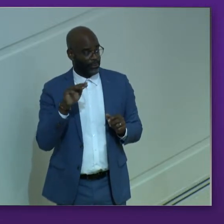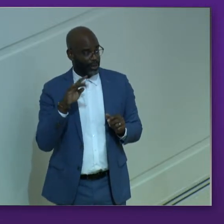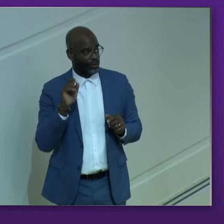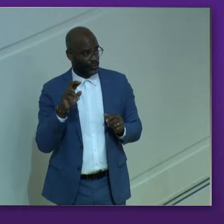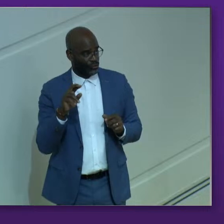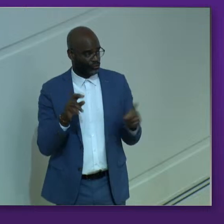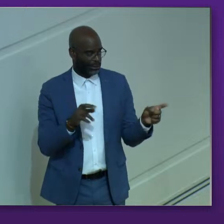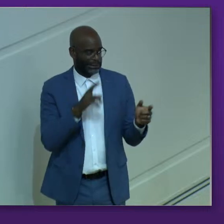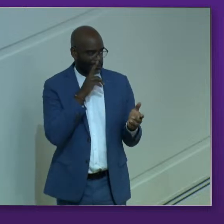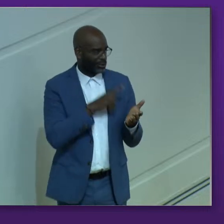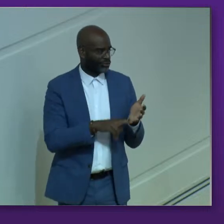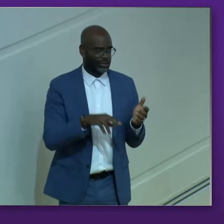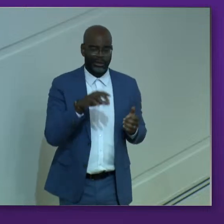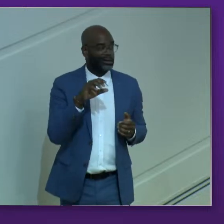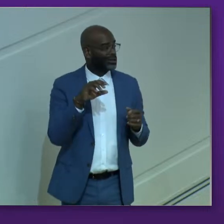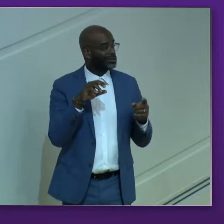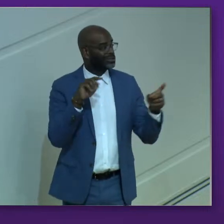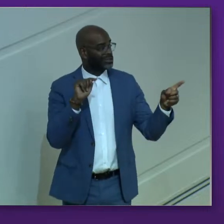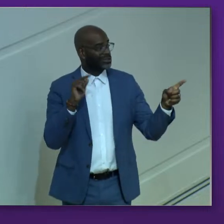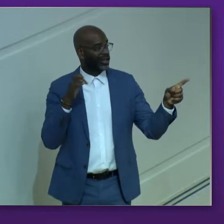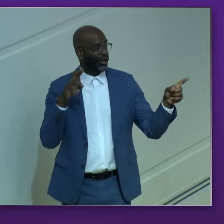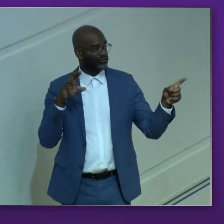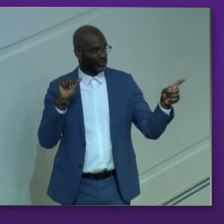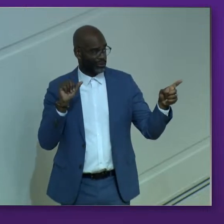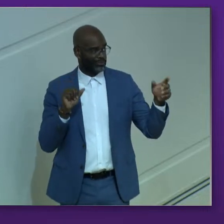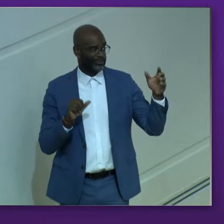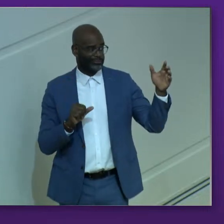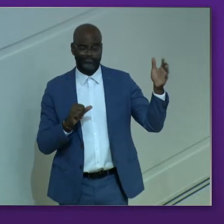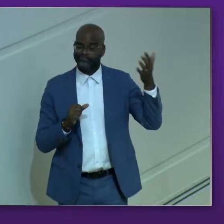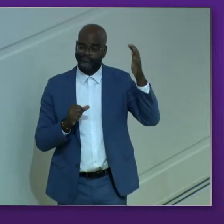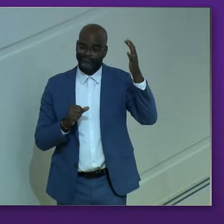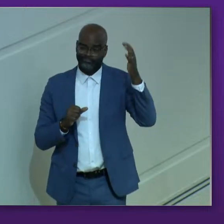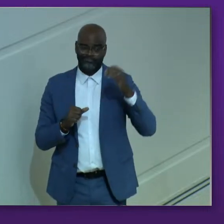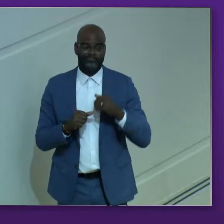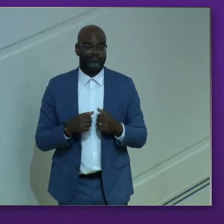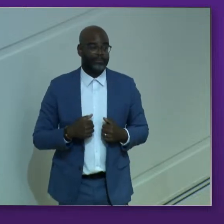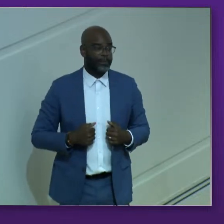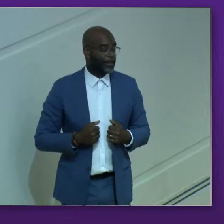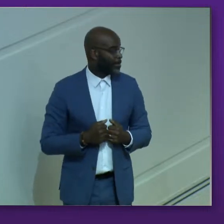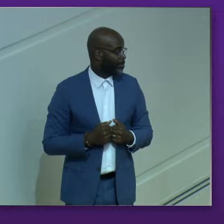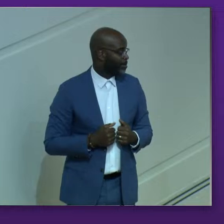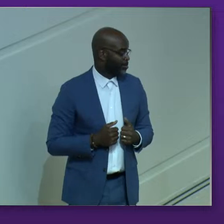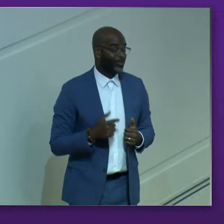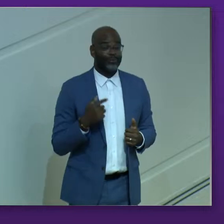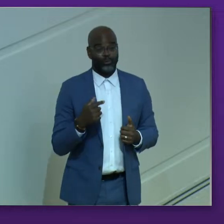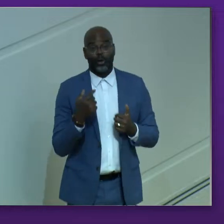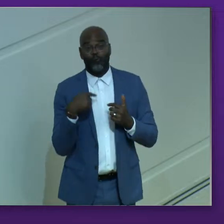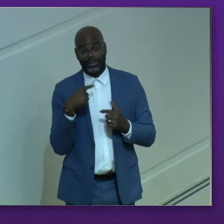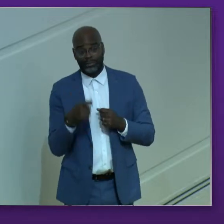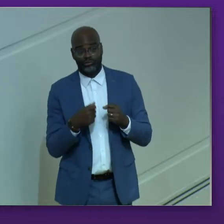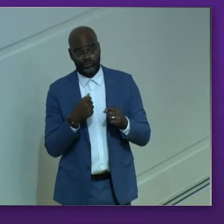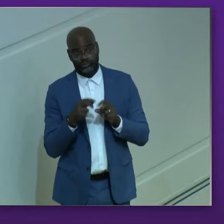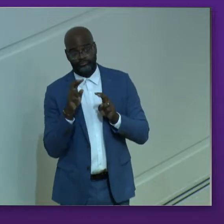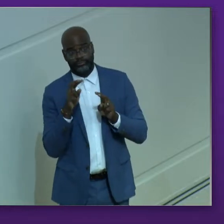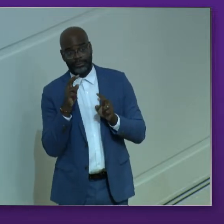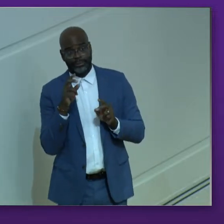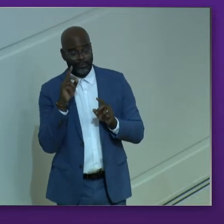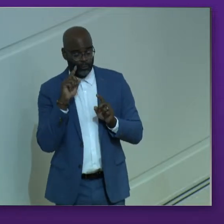CAPACITY ALONG WITH MY VICE CHAIR PAUL MILLER. AND MY